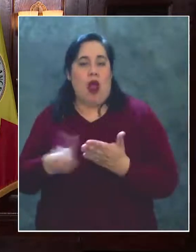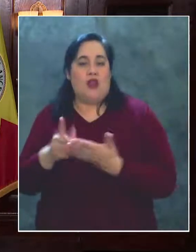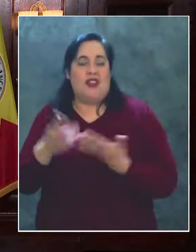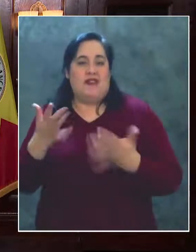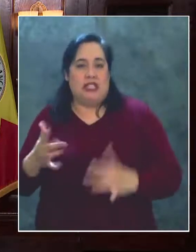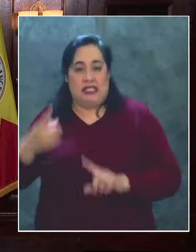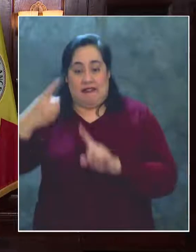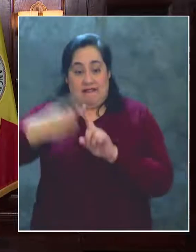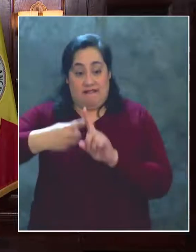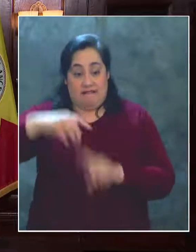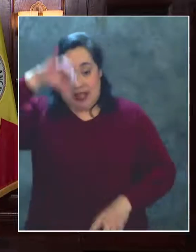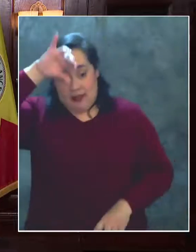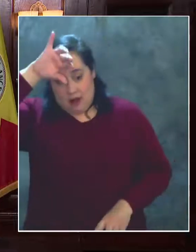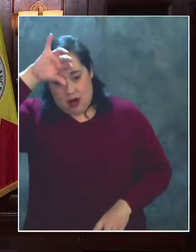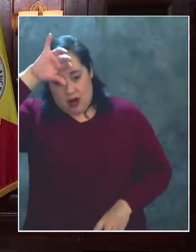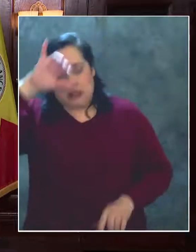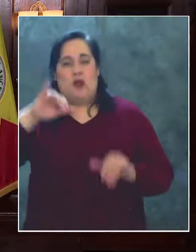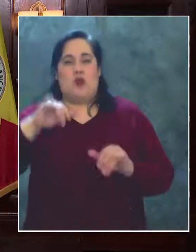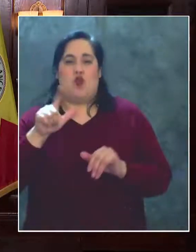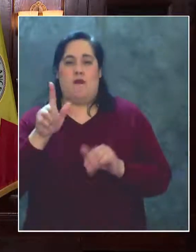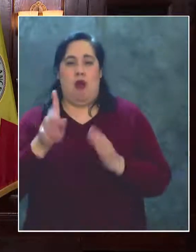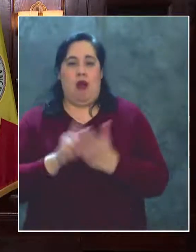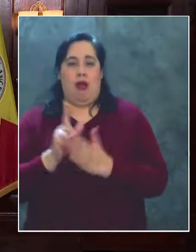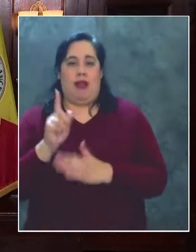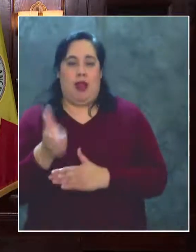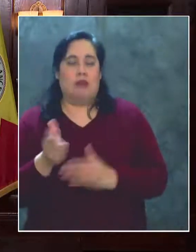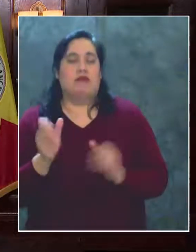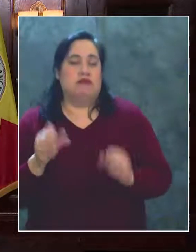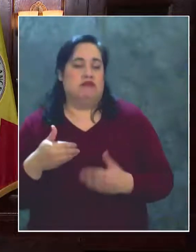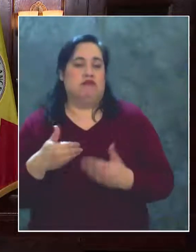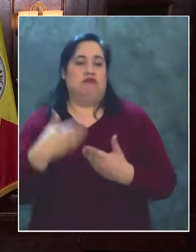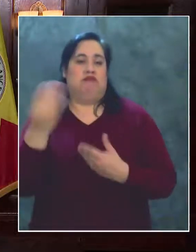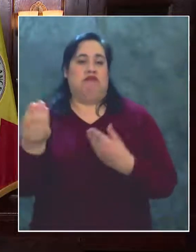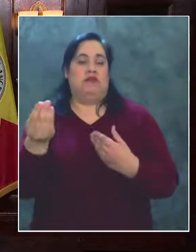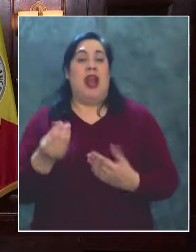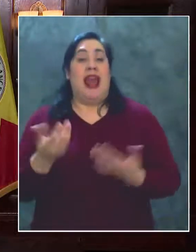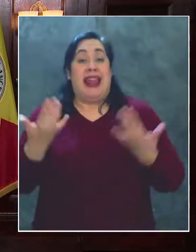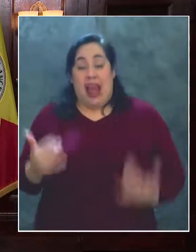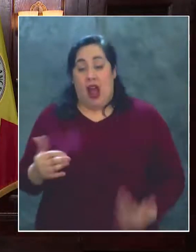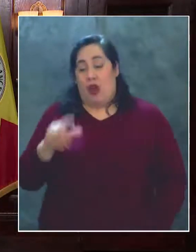AS OF THIS WEEK, WE CONDUCTED 3.66 MILLION TEST AT CITY SITES.